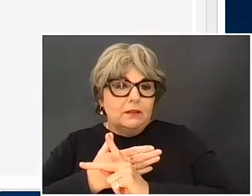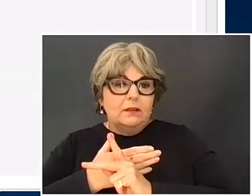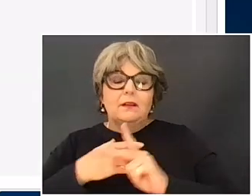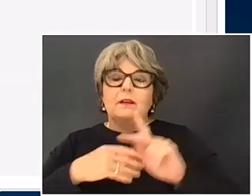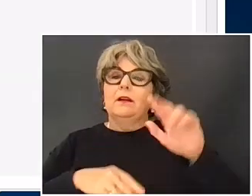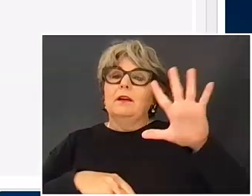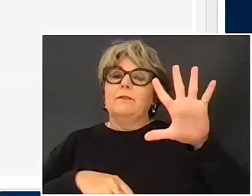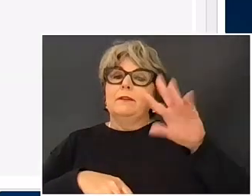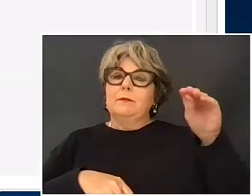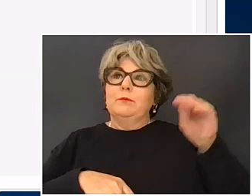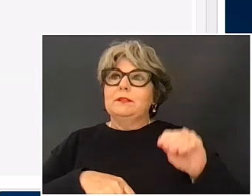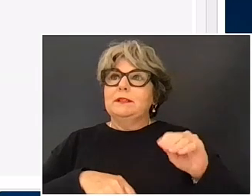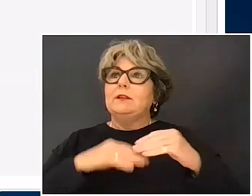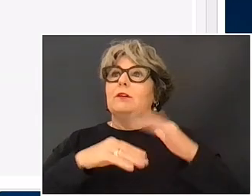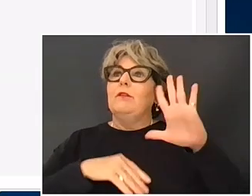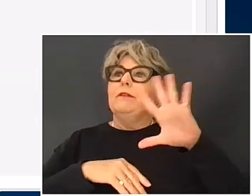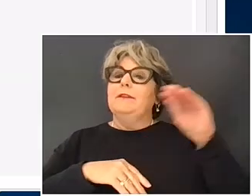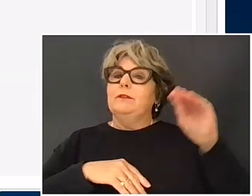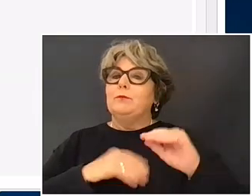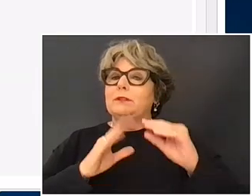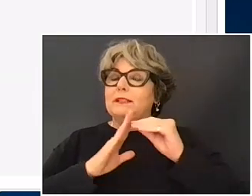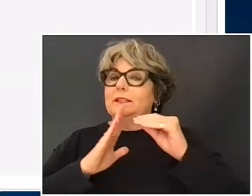than 50% of students or whatever in (d),